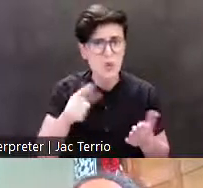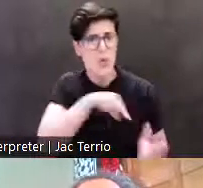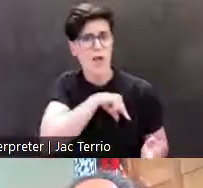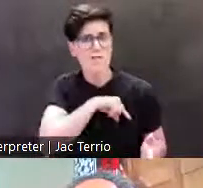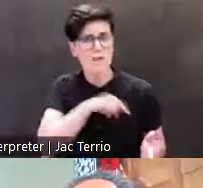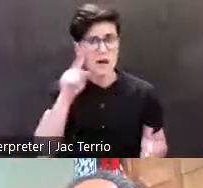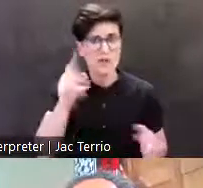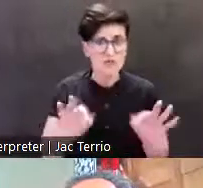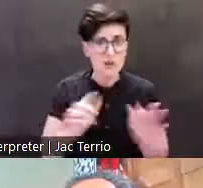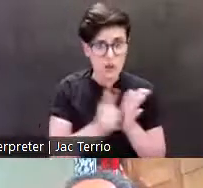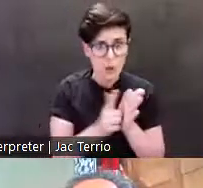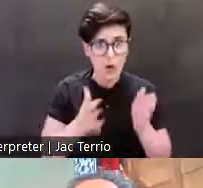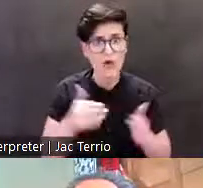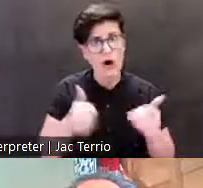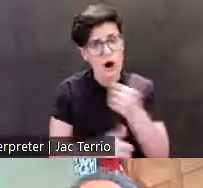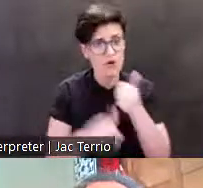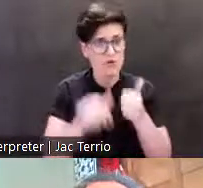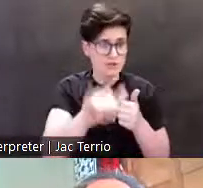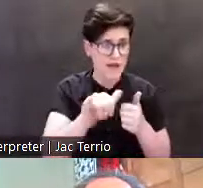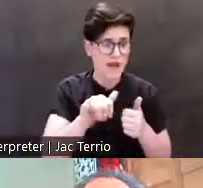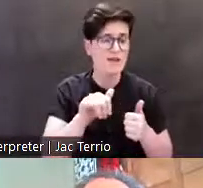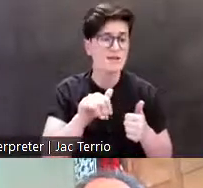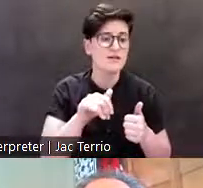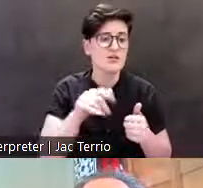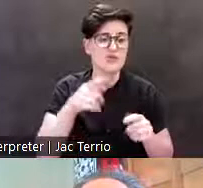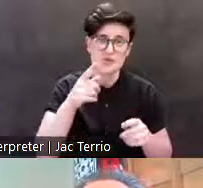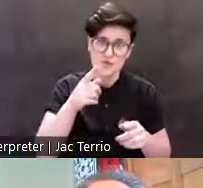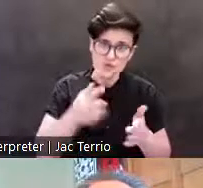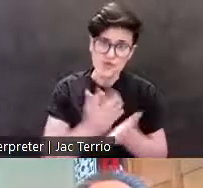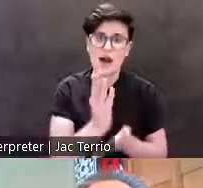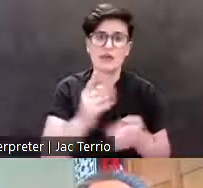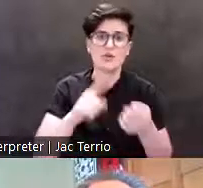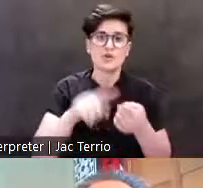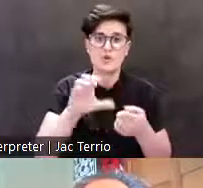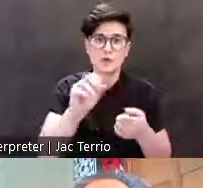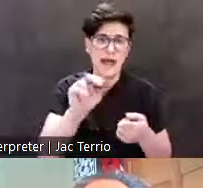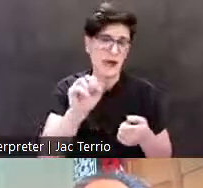I included in the slide the phone number and it's a toll-free number.